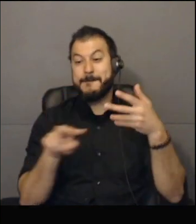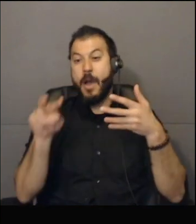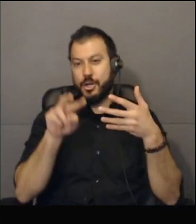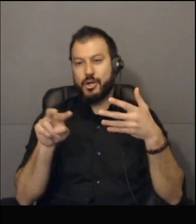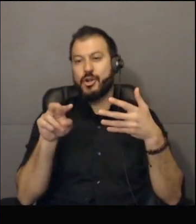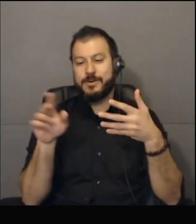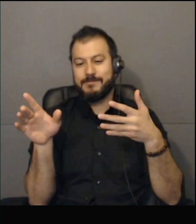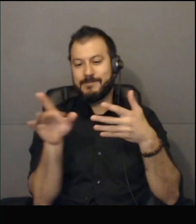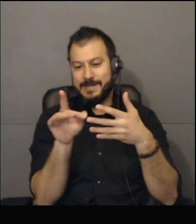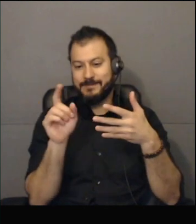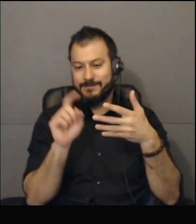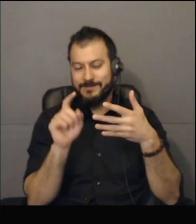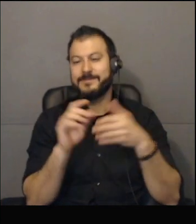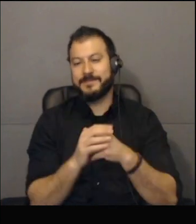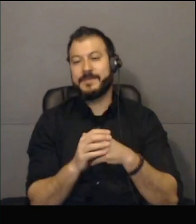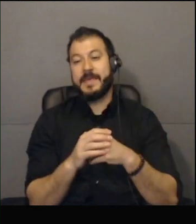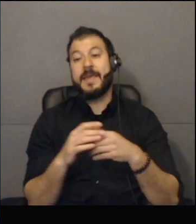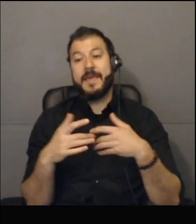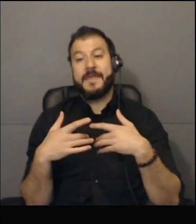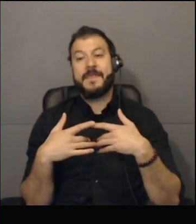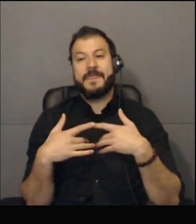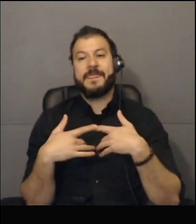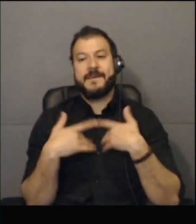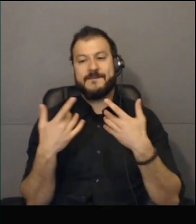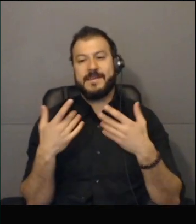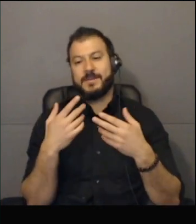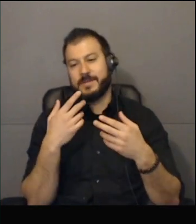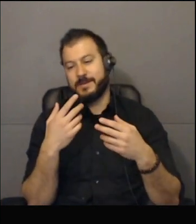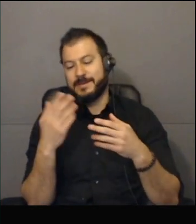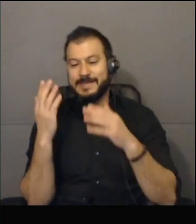The events reported include delivery of the custom event,